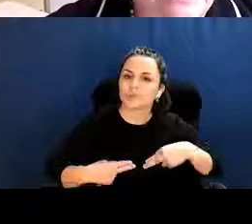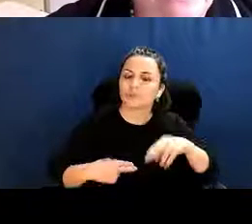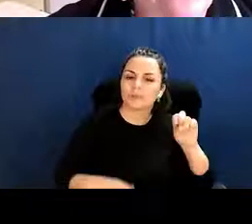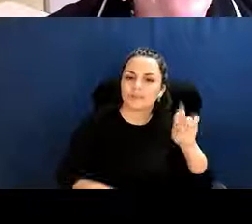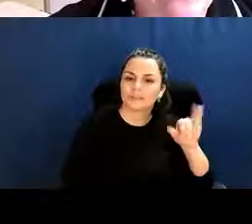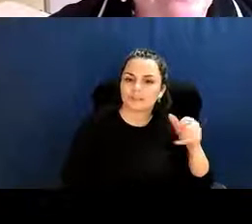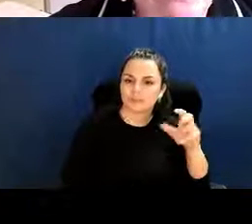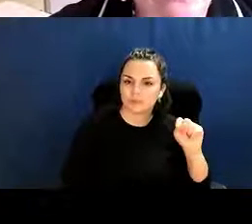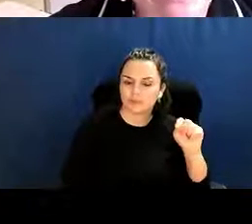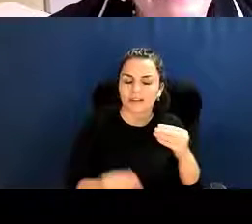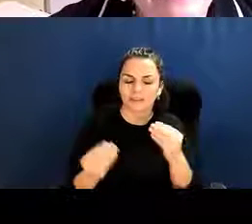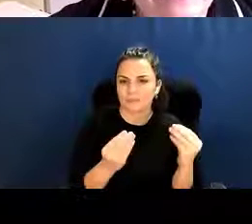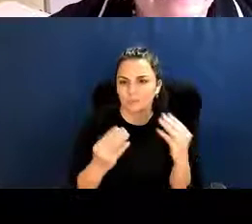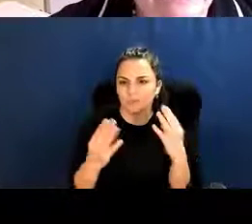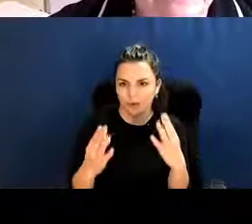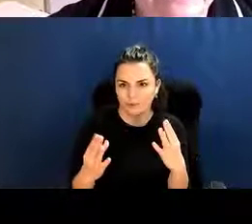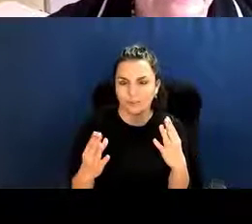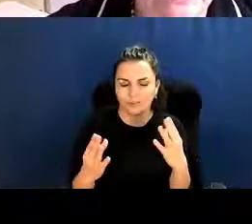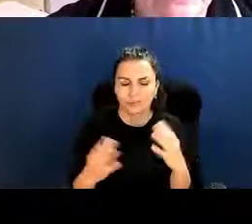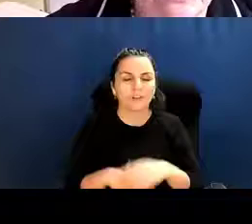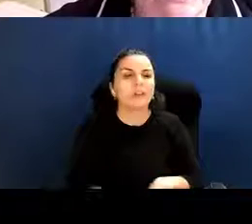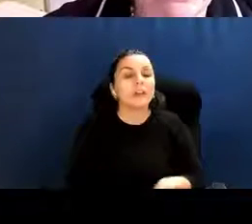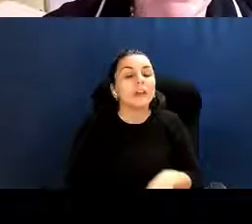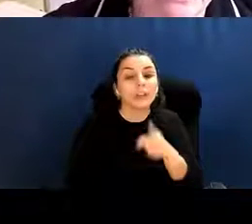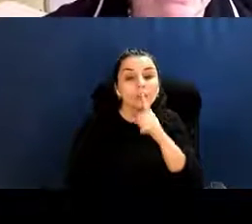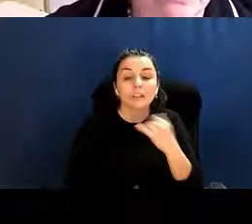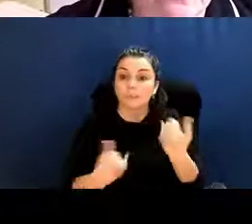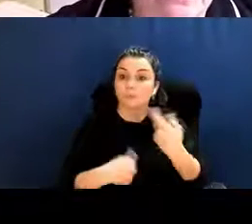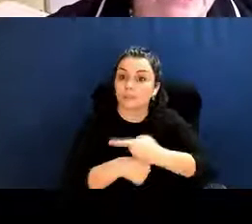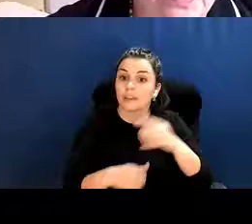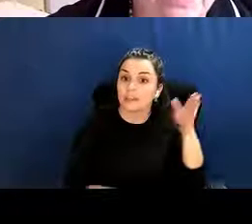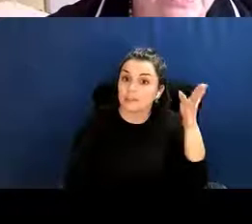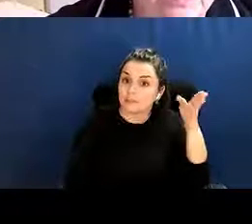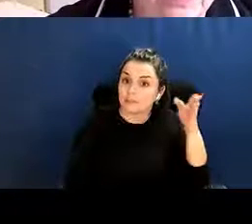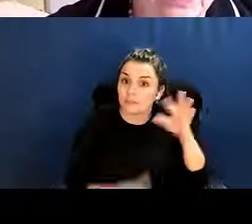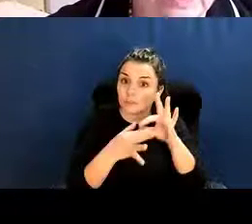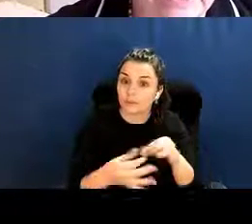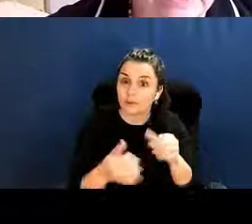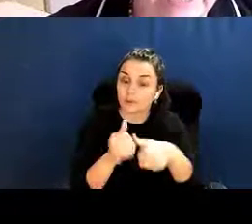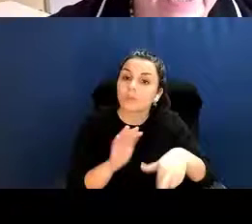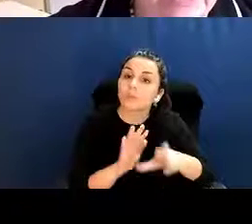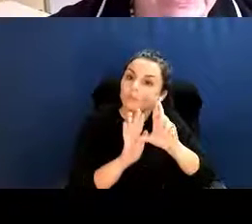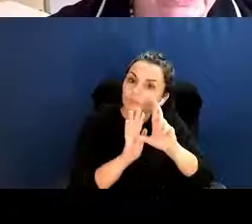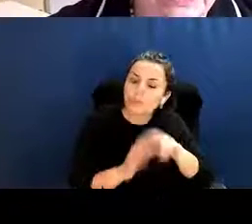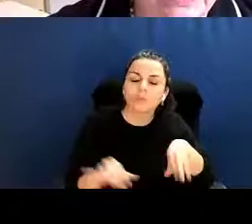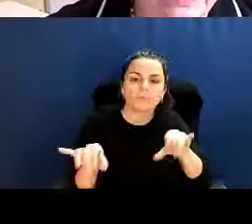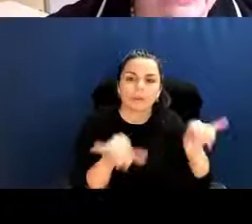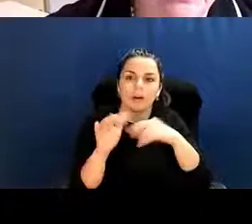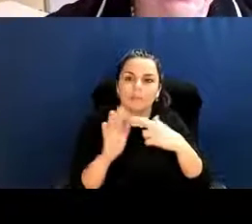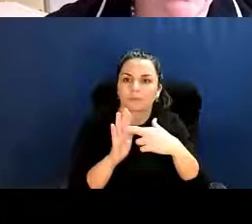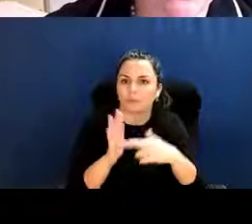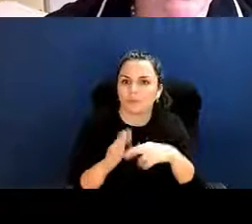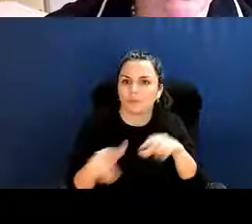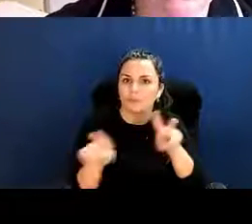Thank you for joining today's presentation, which is the review of the common rule and its application in human research.